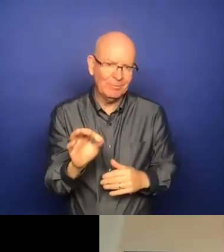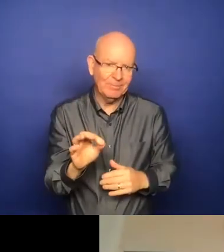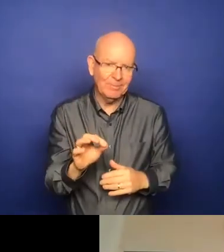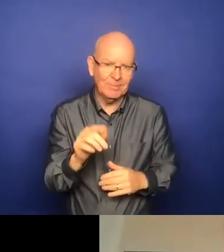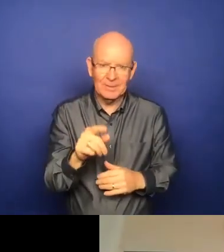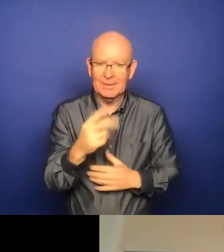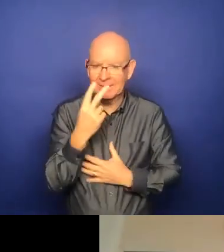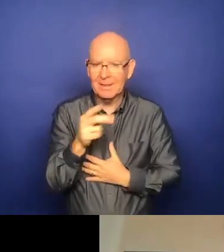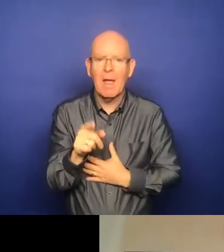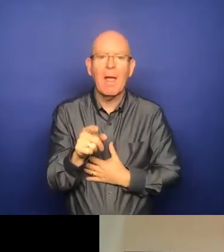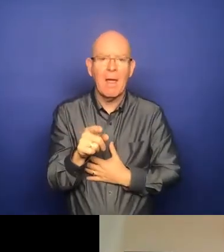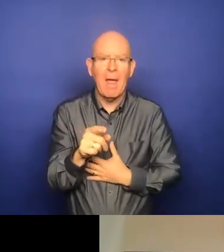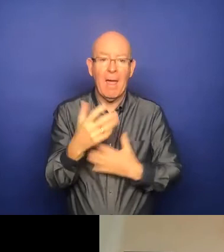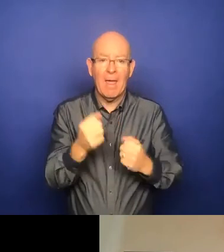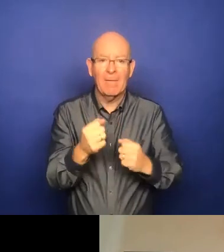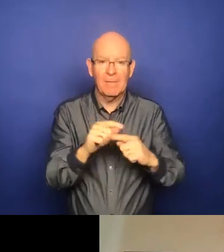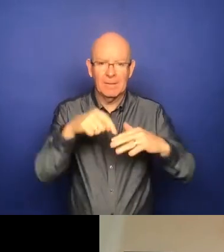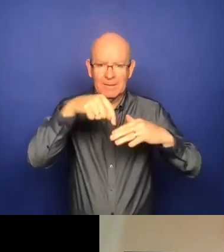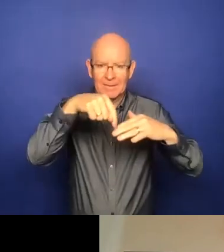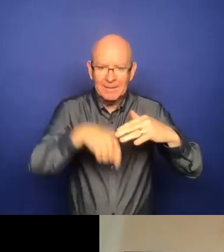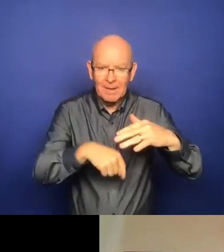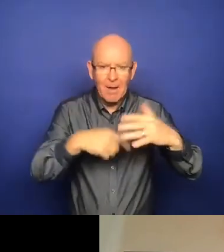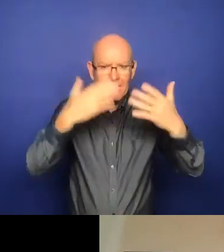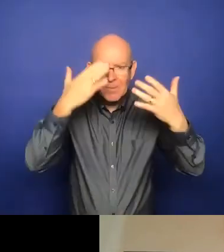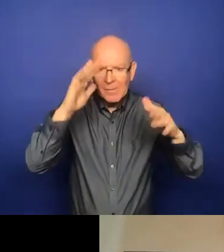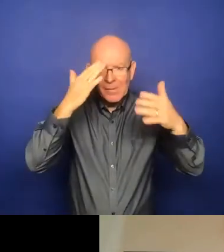it. In most cases for an in person or a telephone